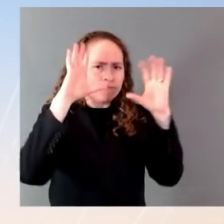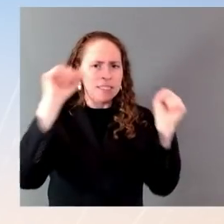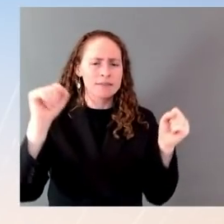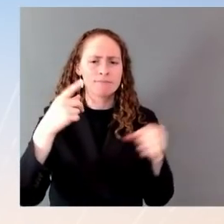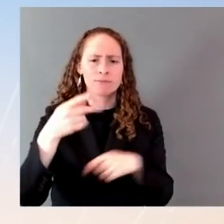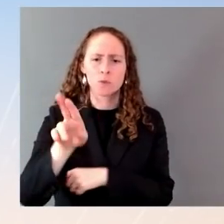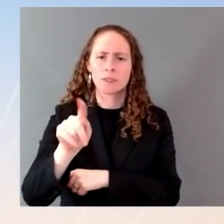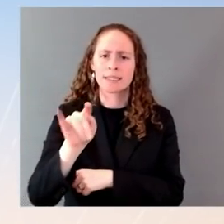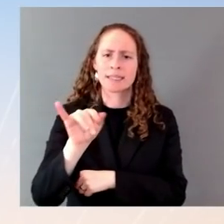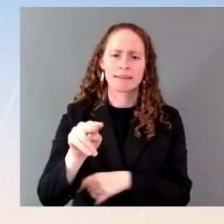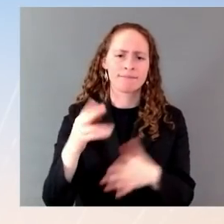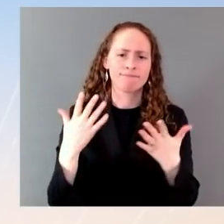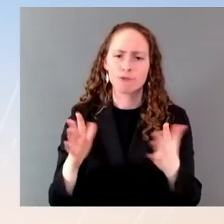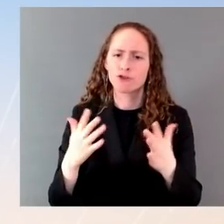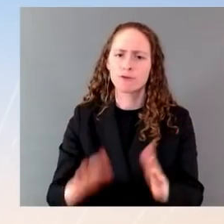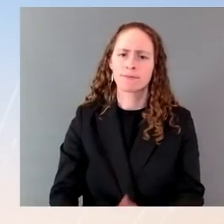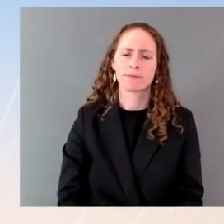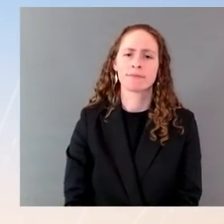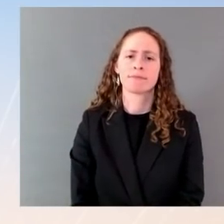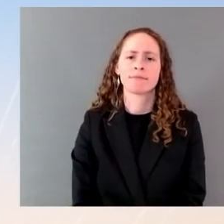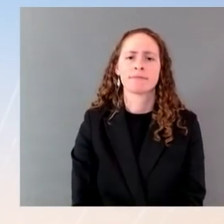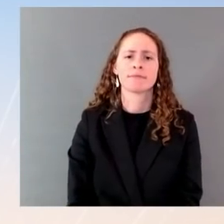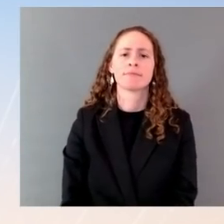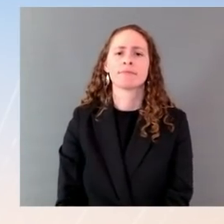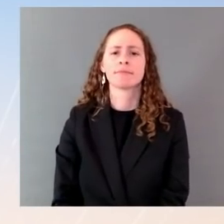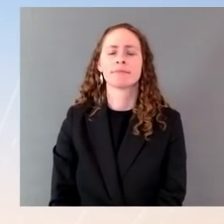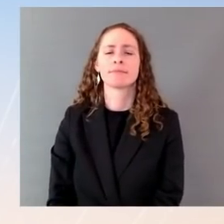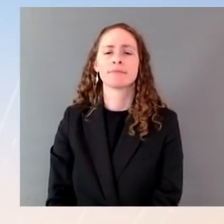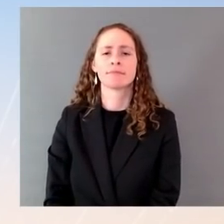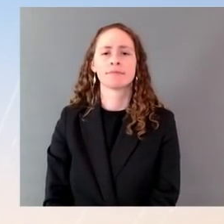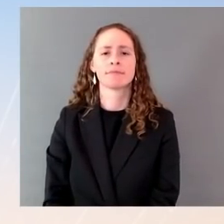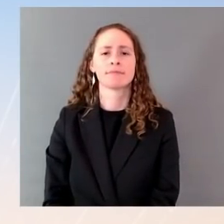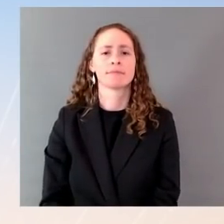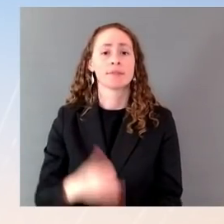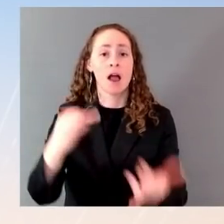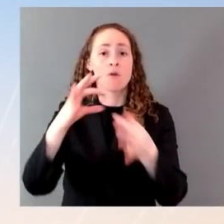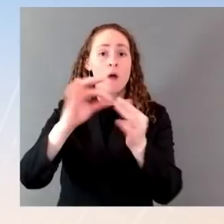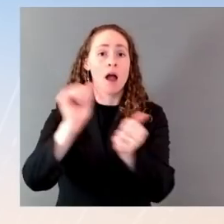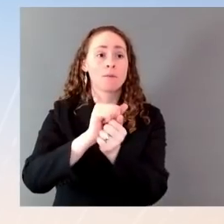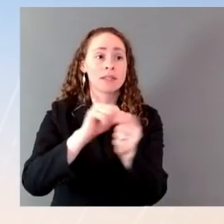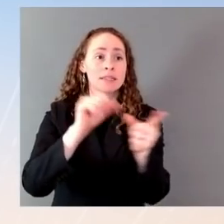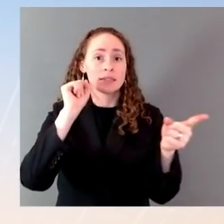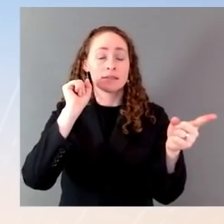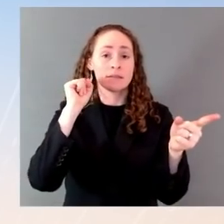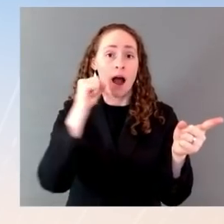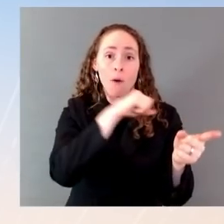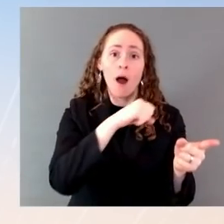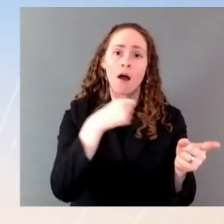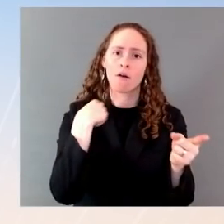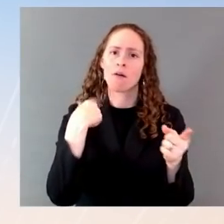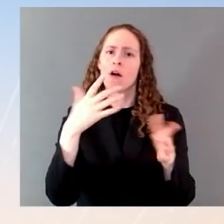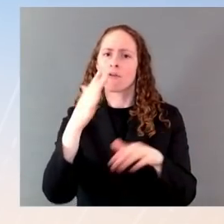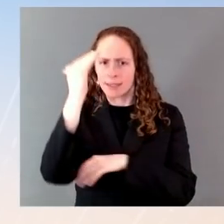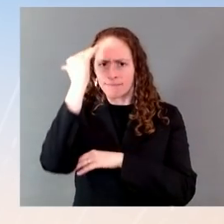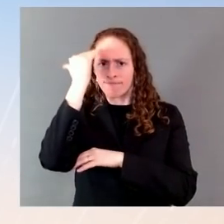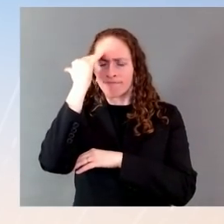Indo-Pacific have also all been geared towards avoiding any kind of scenario where China chooses to invade.